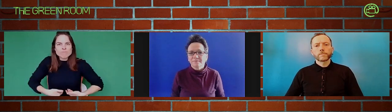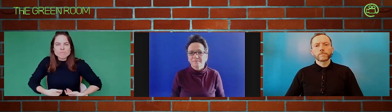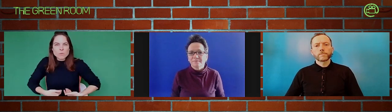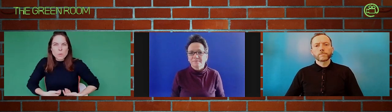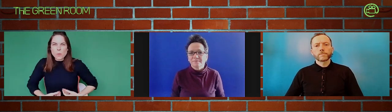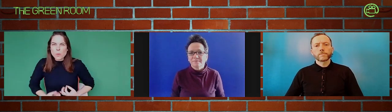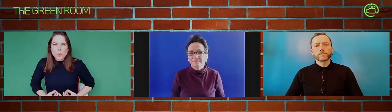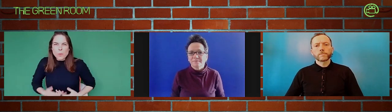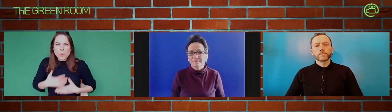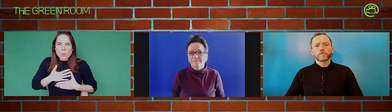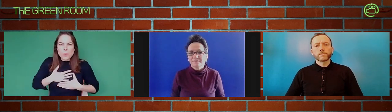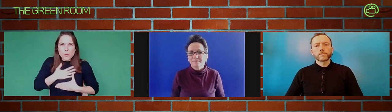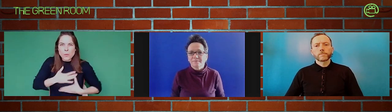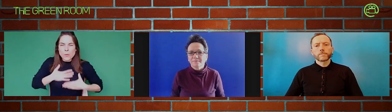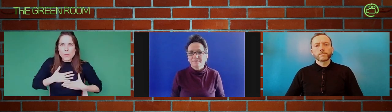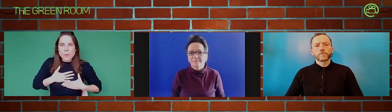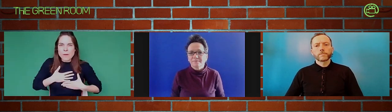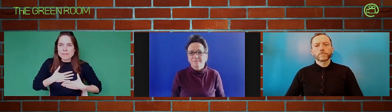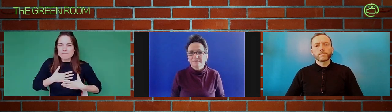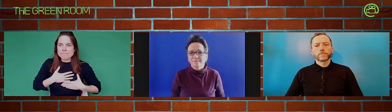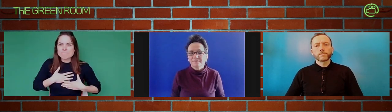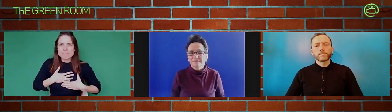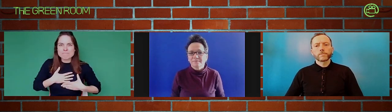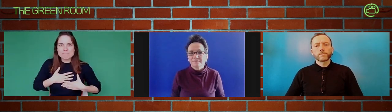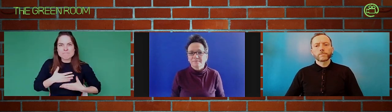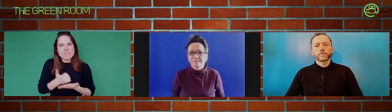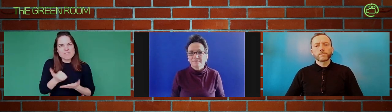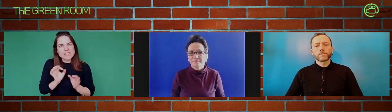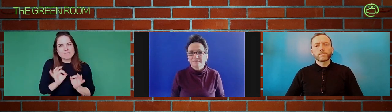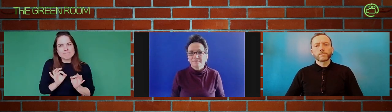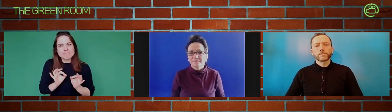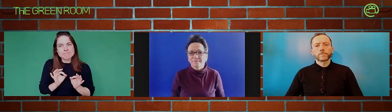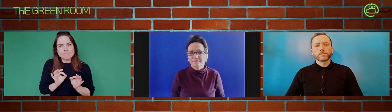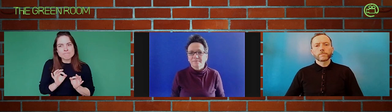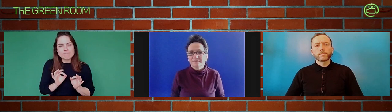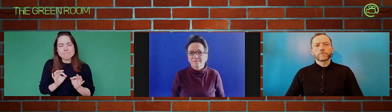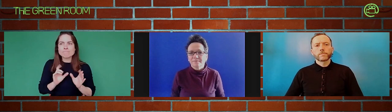when it comes to education. I suppose when the